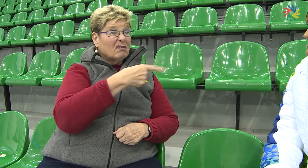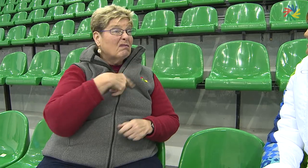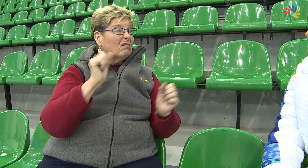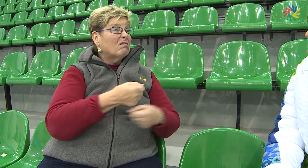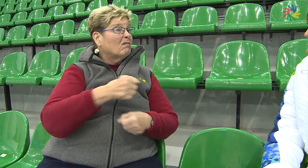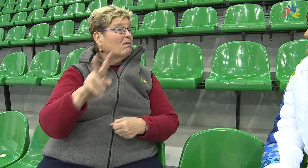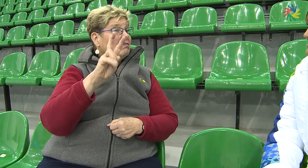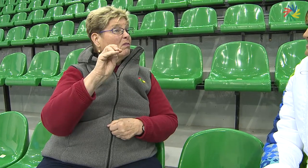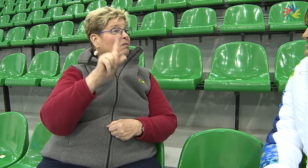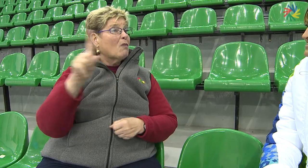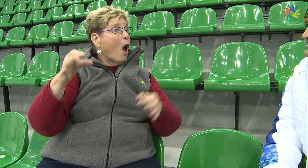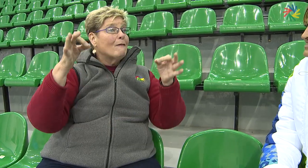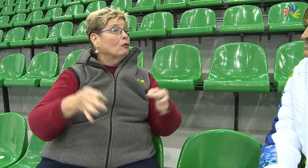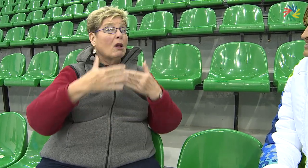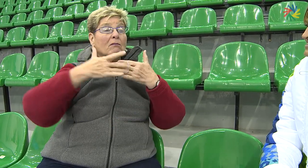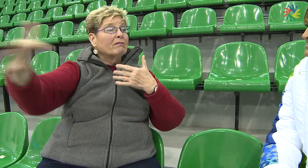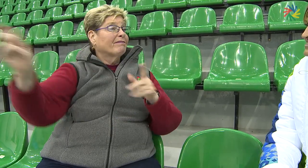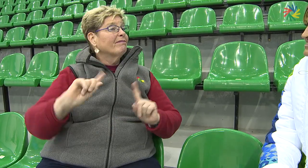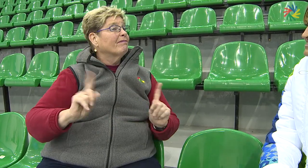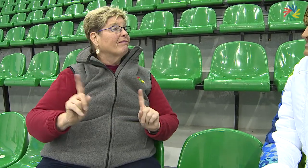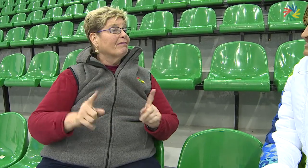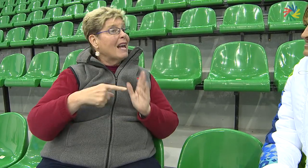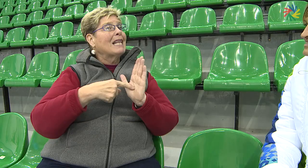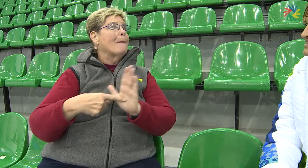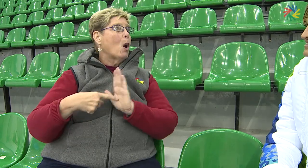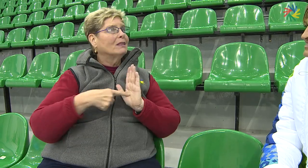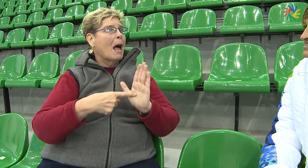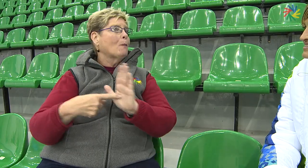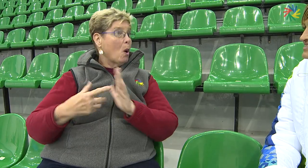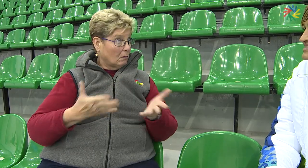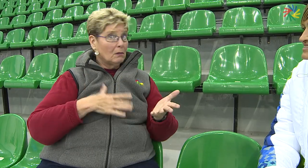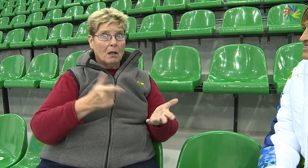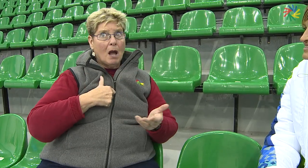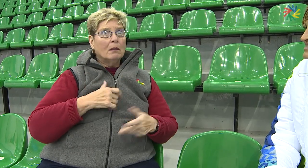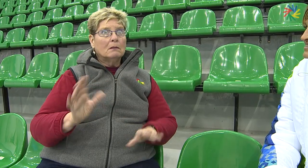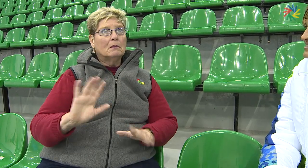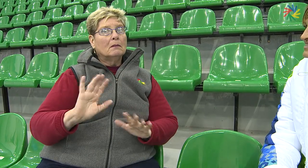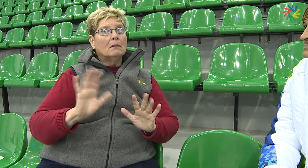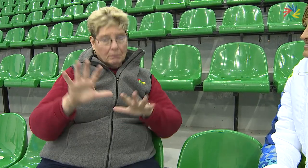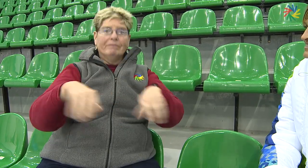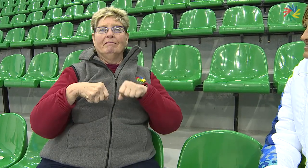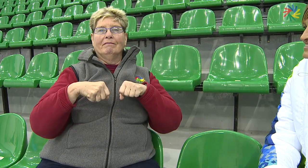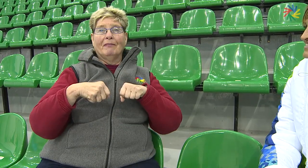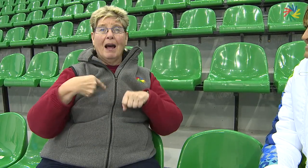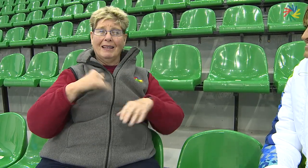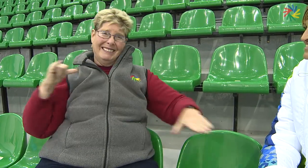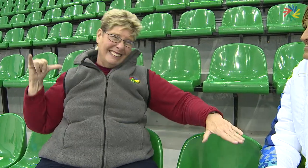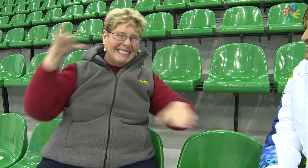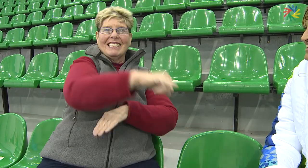the sport would not be considered official in the 2011 Games and beyond. When I asked if they wanted the sport to continue being a demo, they didn't, so they agreed to host [the world championship]. Once they gave their consent,